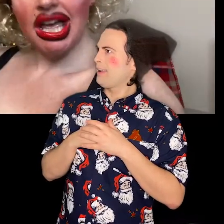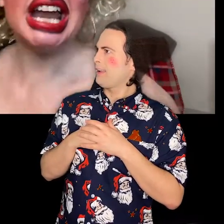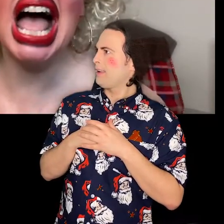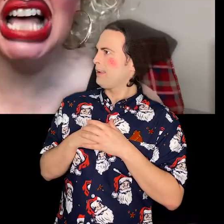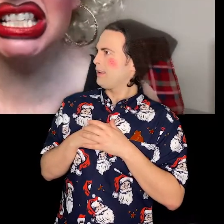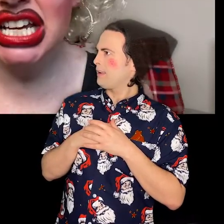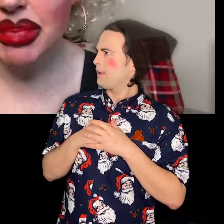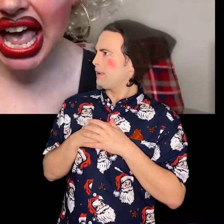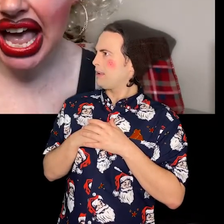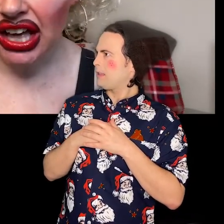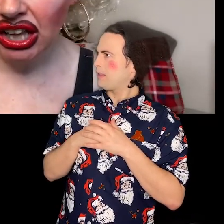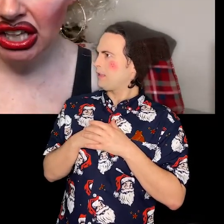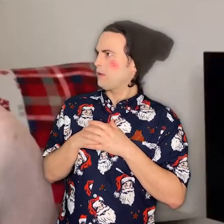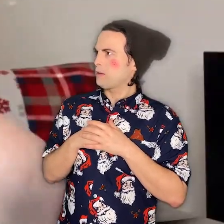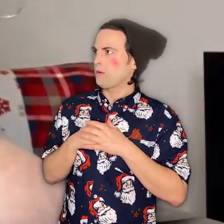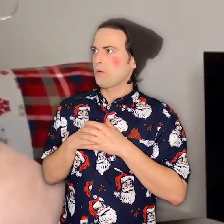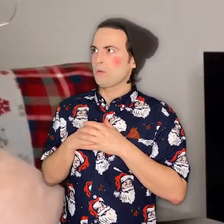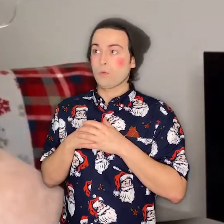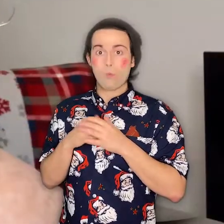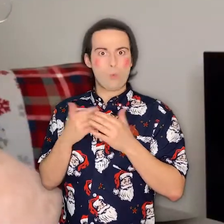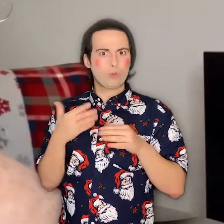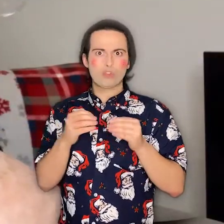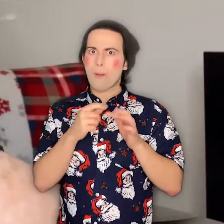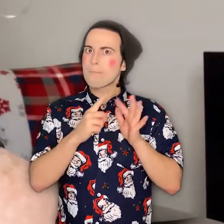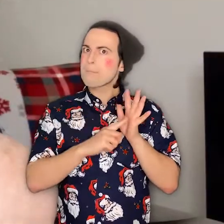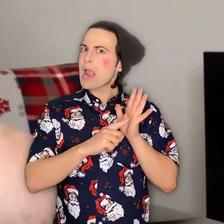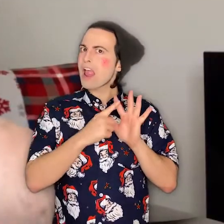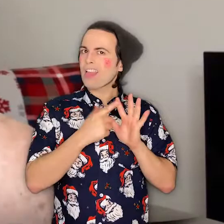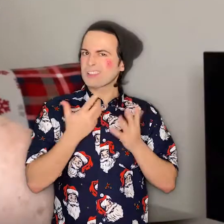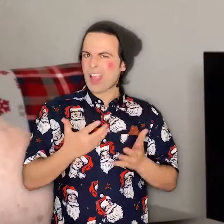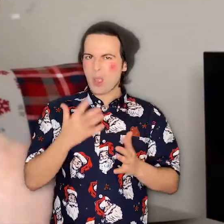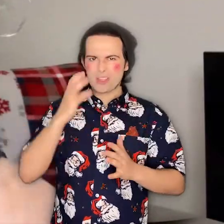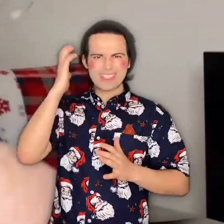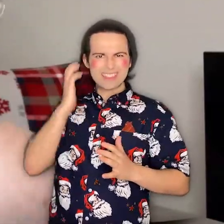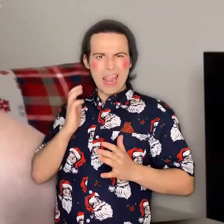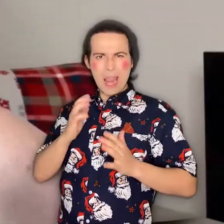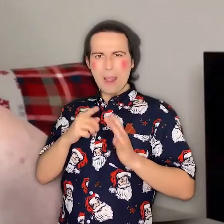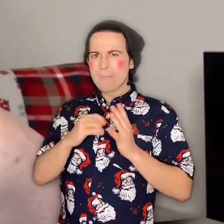And it isne Belle anymore, it's Dame Isabella Ringing